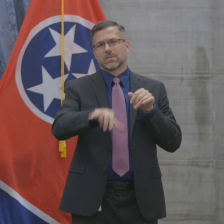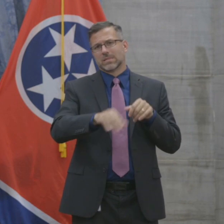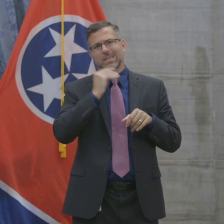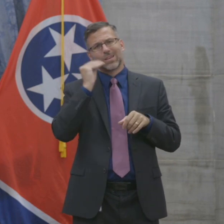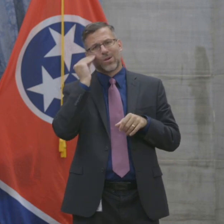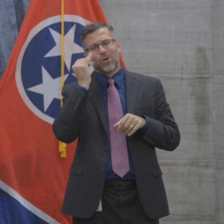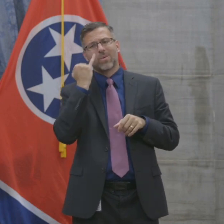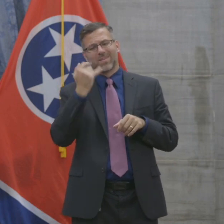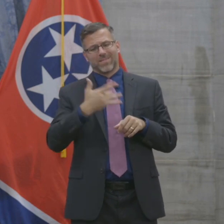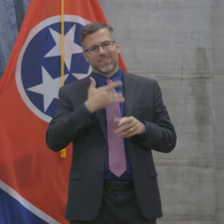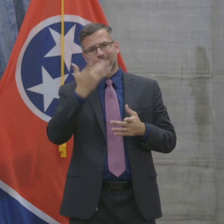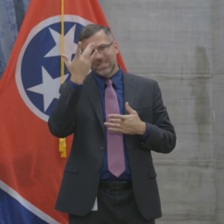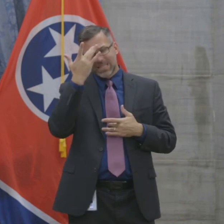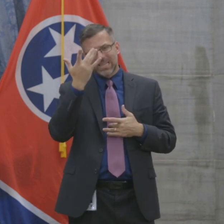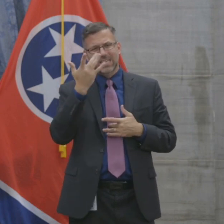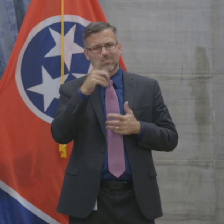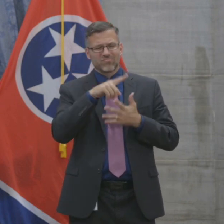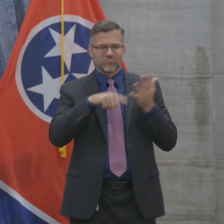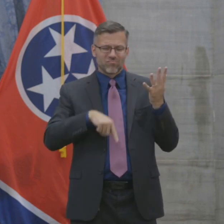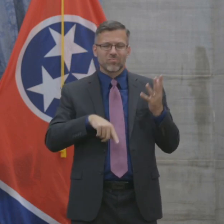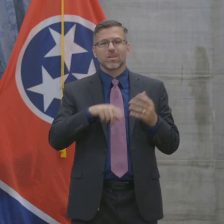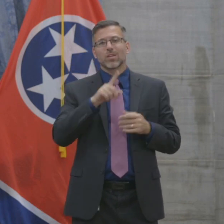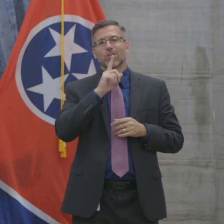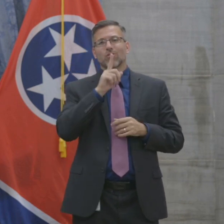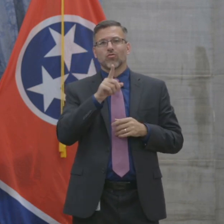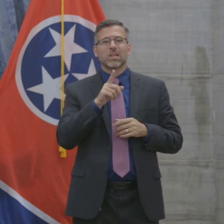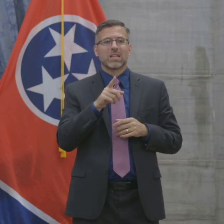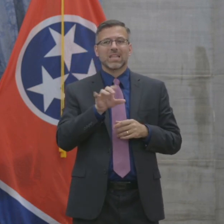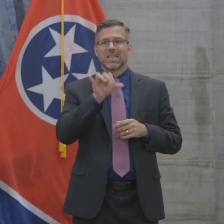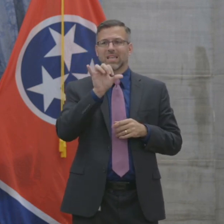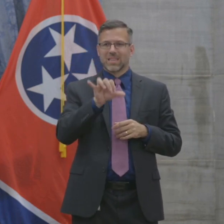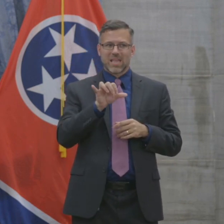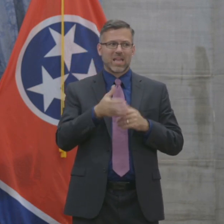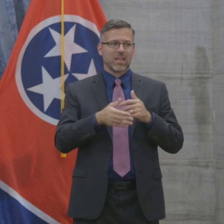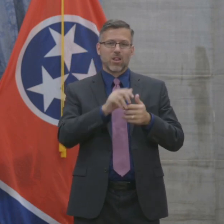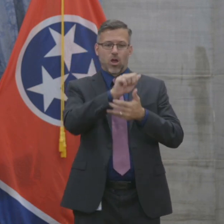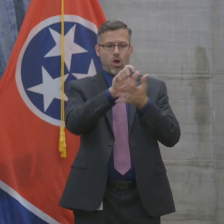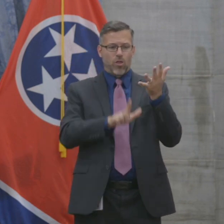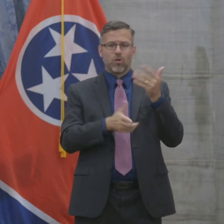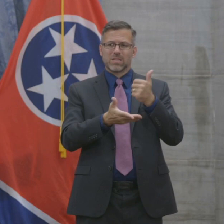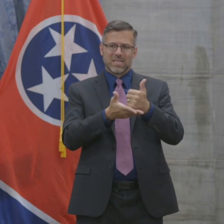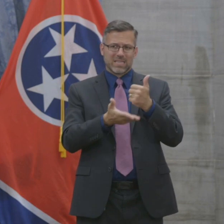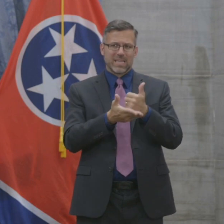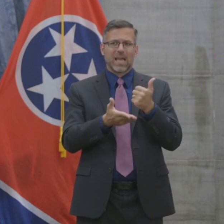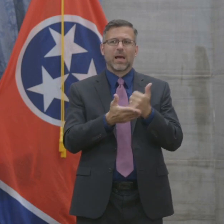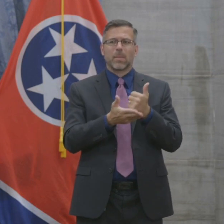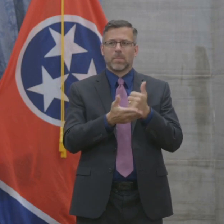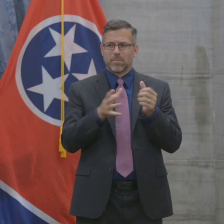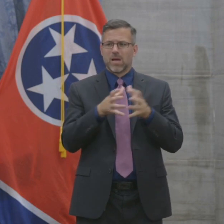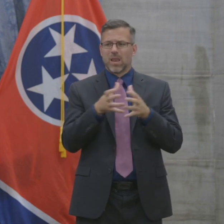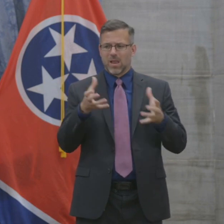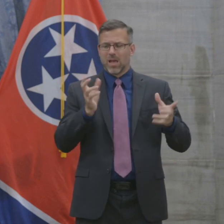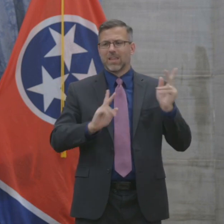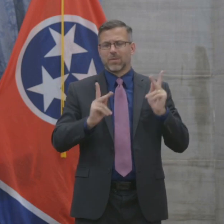regions, grand divisions that are an exception to this progress? Places that are not seeing the same good news that